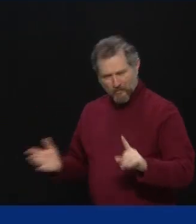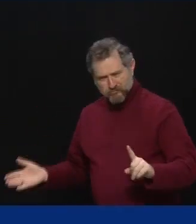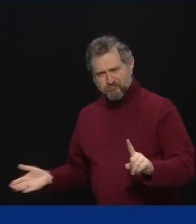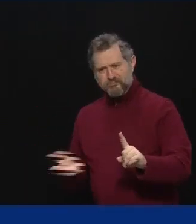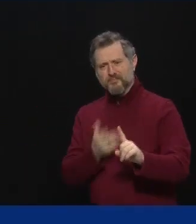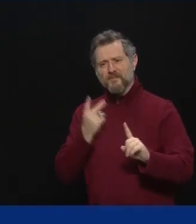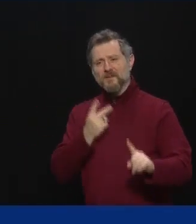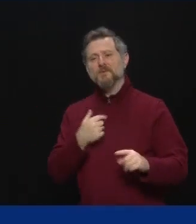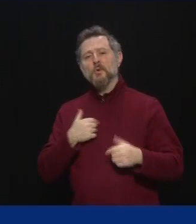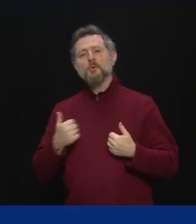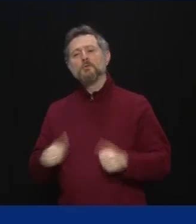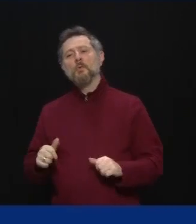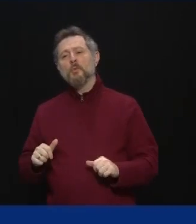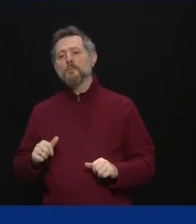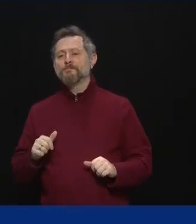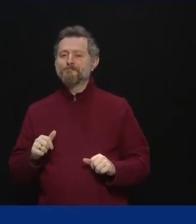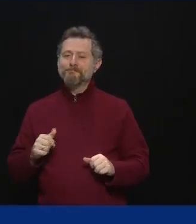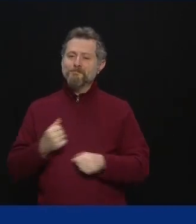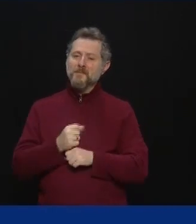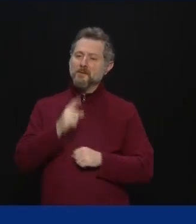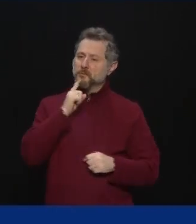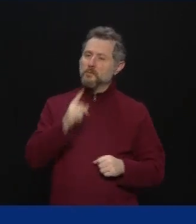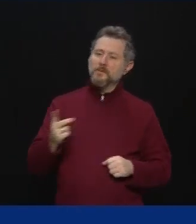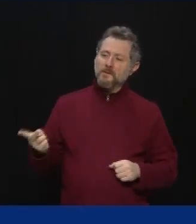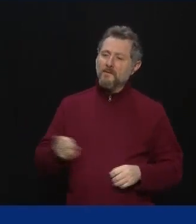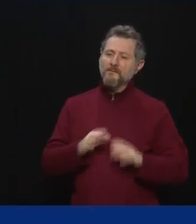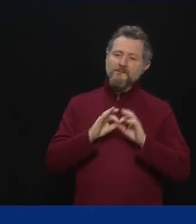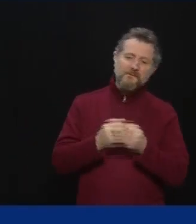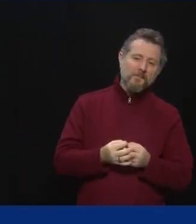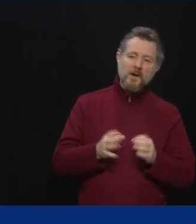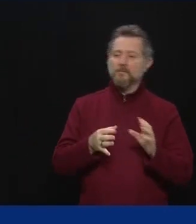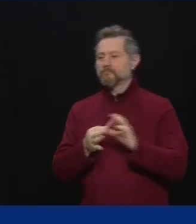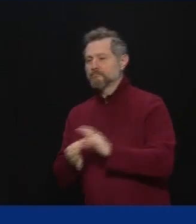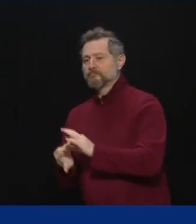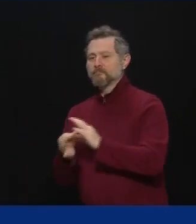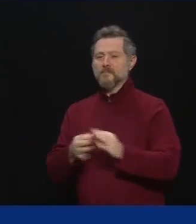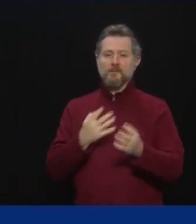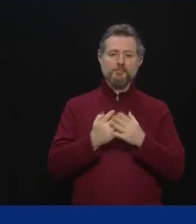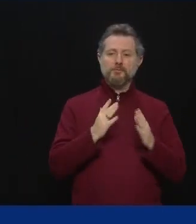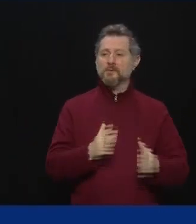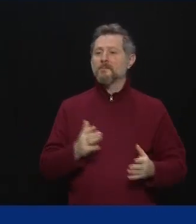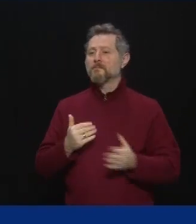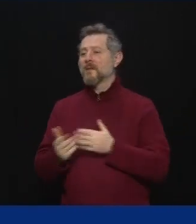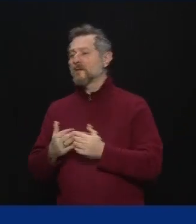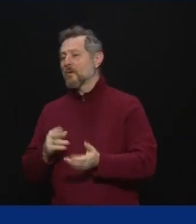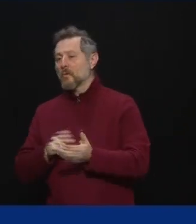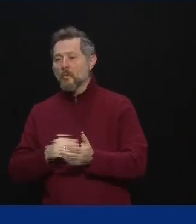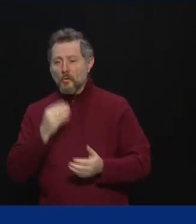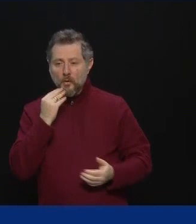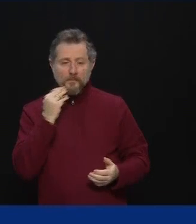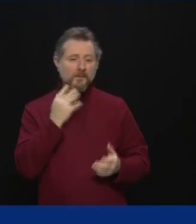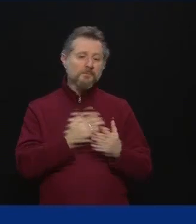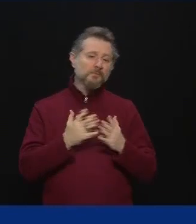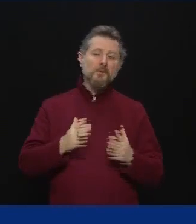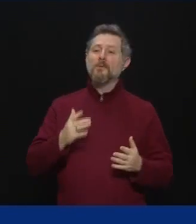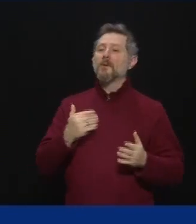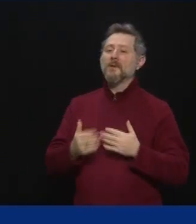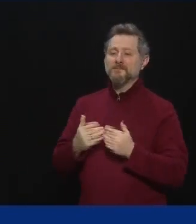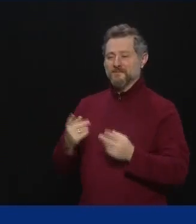A CRITICAL WAY TO KEEP PEOPLE SAFE CONTINUING VISITATIONS INSTEAD OF SHUTTING THEM DOWN. TRYING TO BE VERY CONSCIOUS OF THE EMOTIONAL NEED TO CONNECT